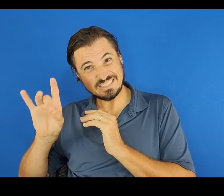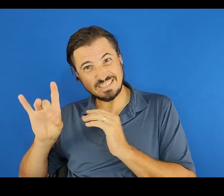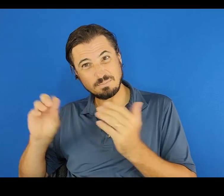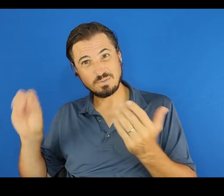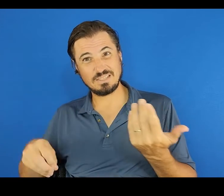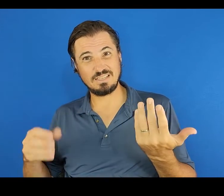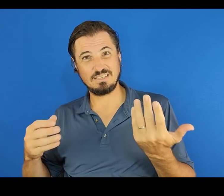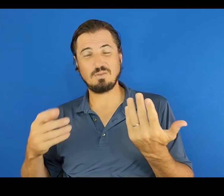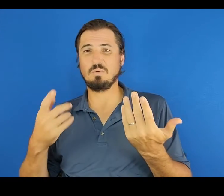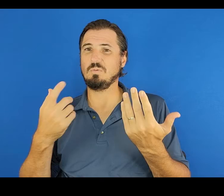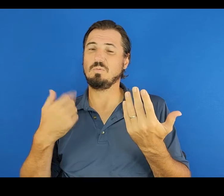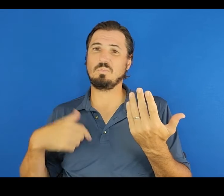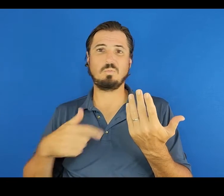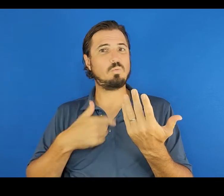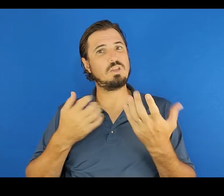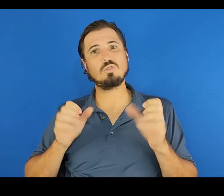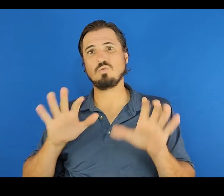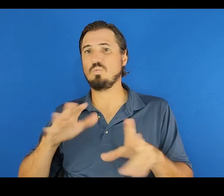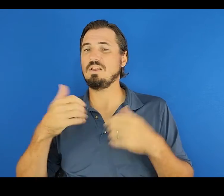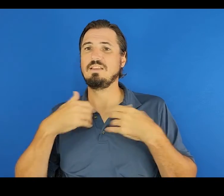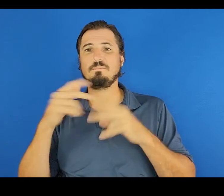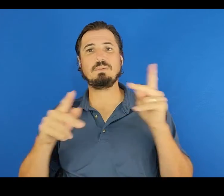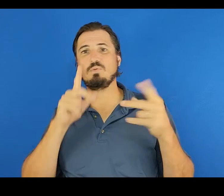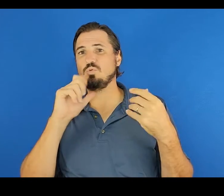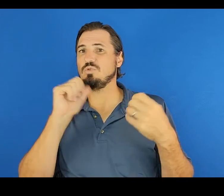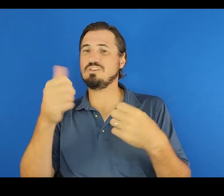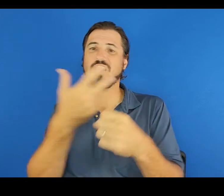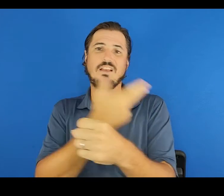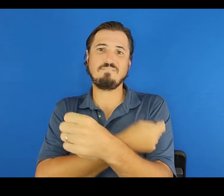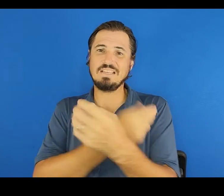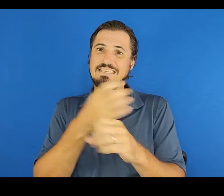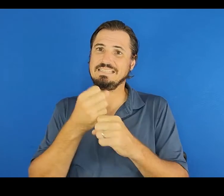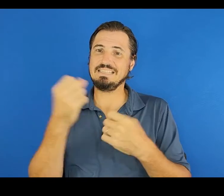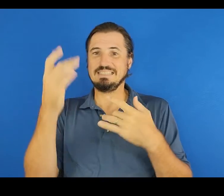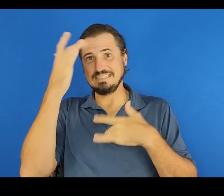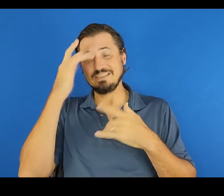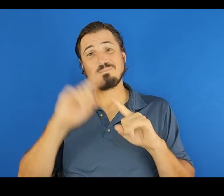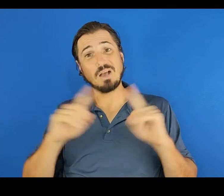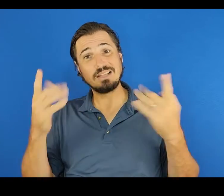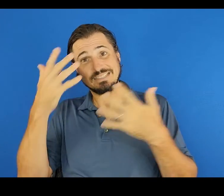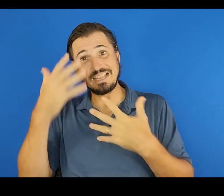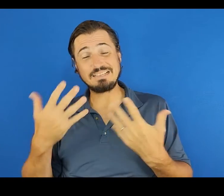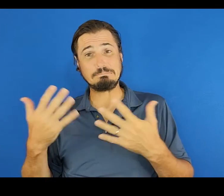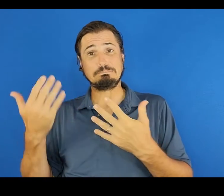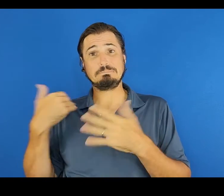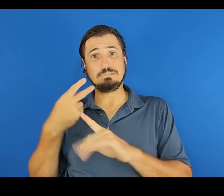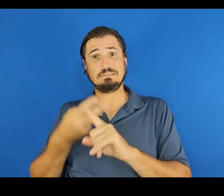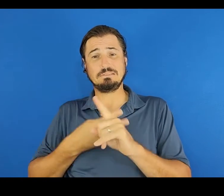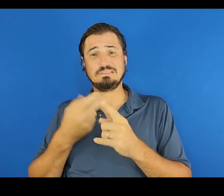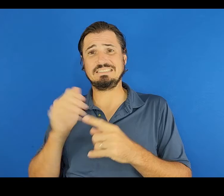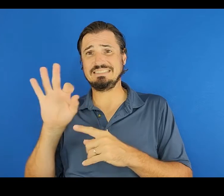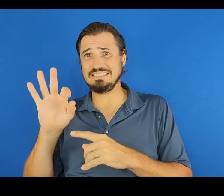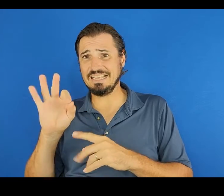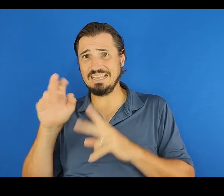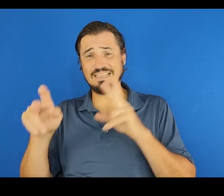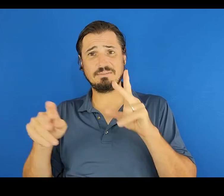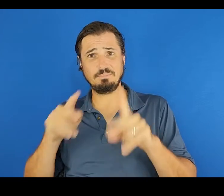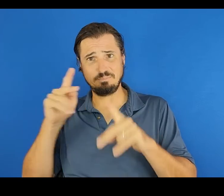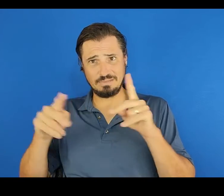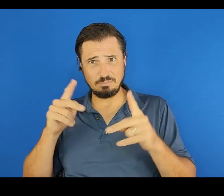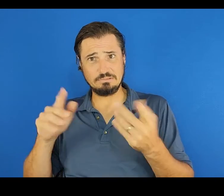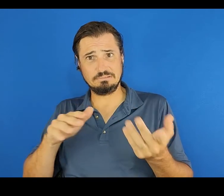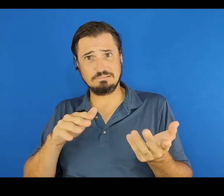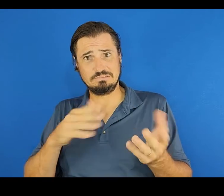We hate seeing unvaccinated people in our community getting sick. Sadly, over the past two months we have lost nine Kauai residents to this disease.